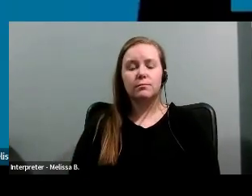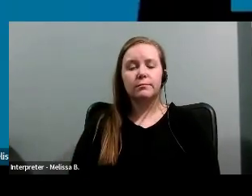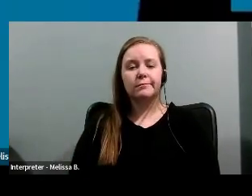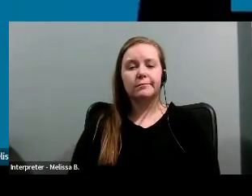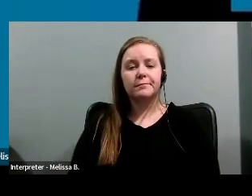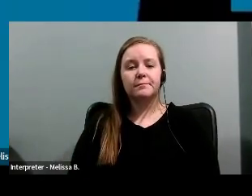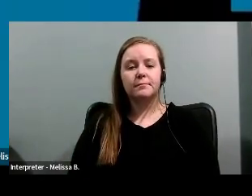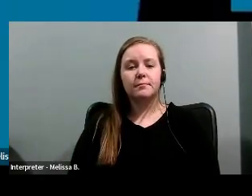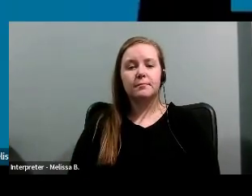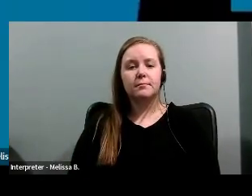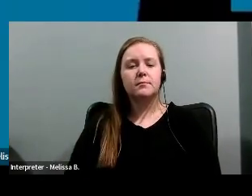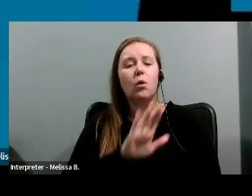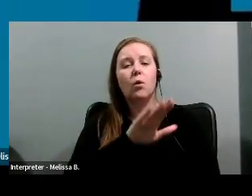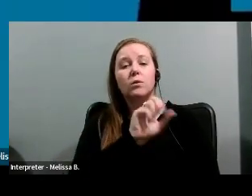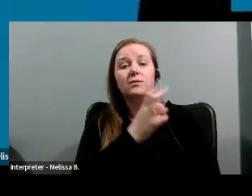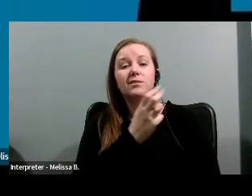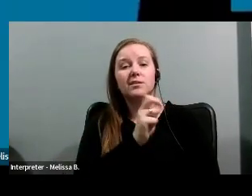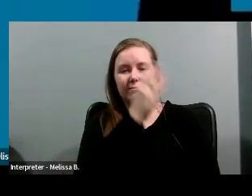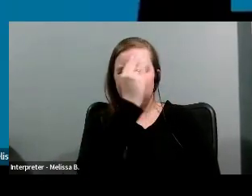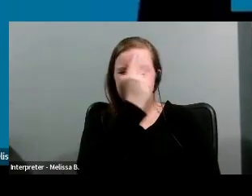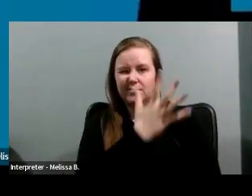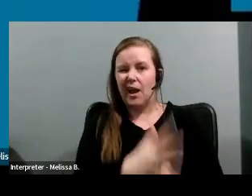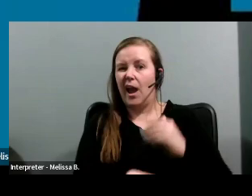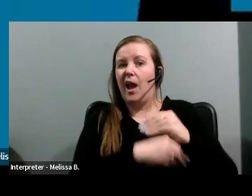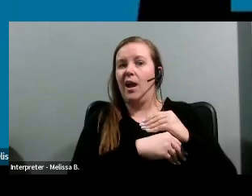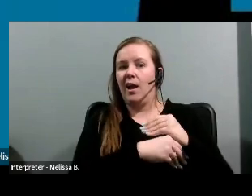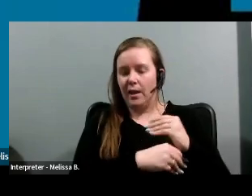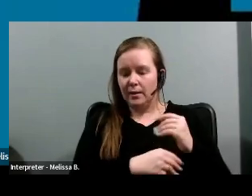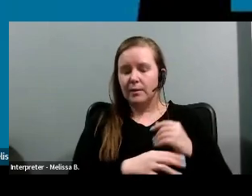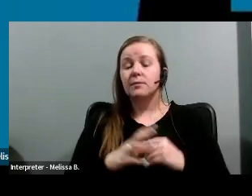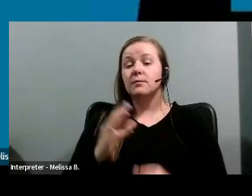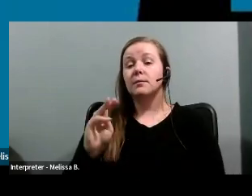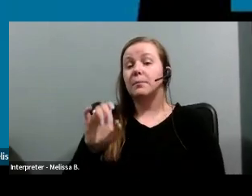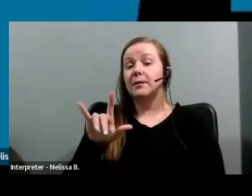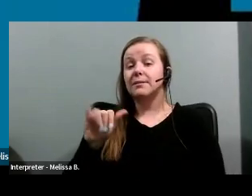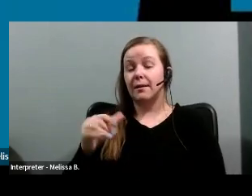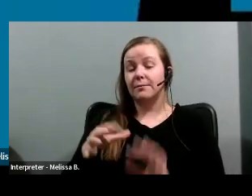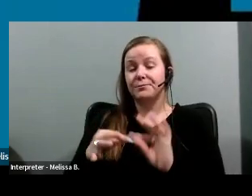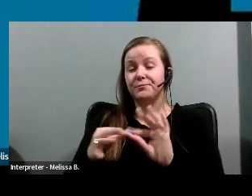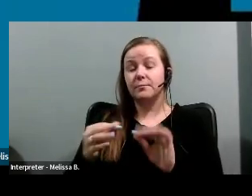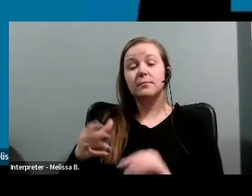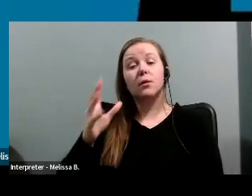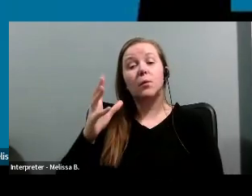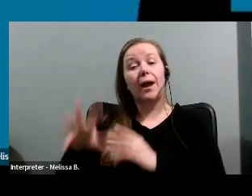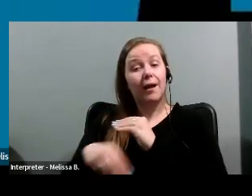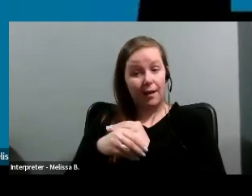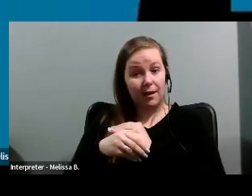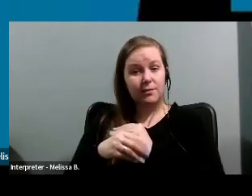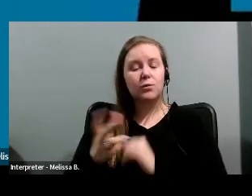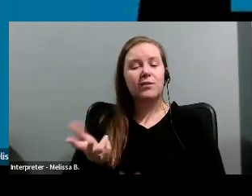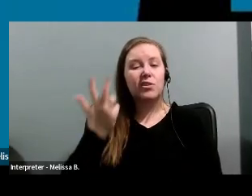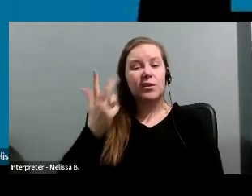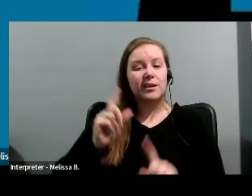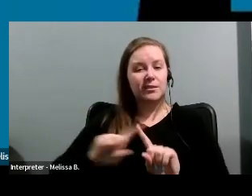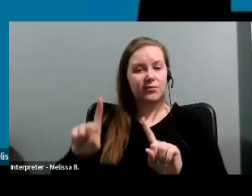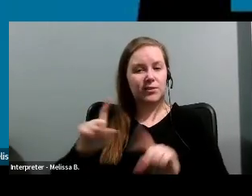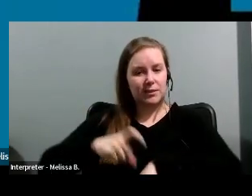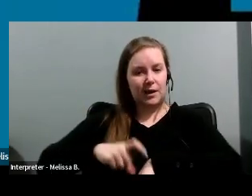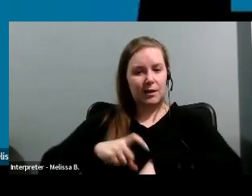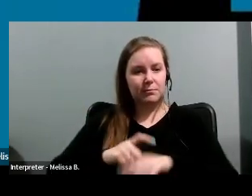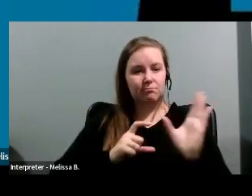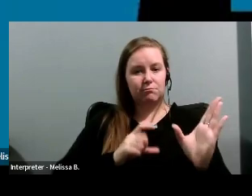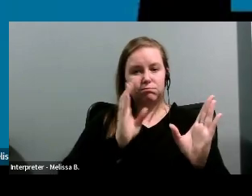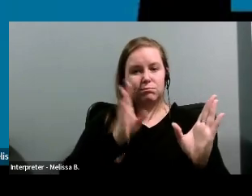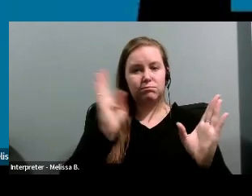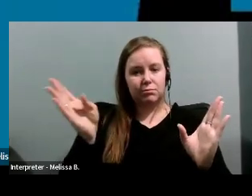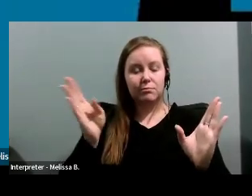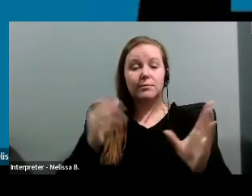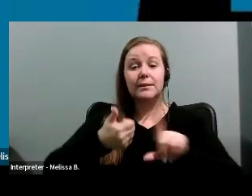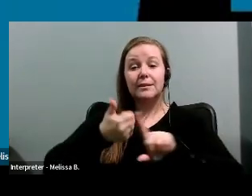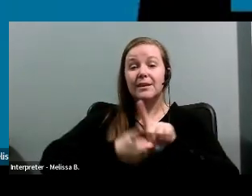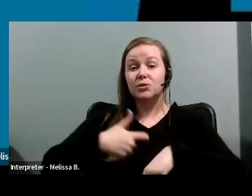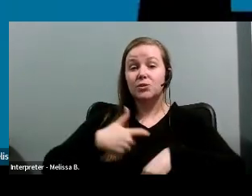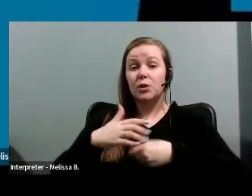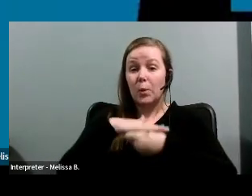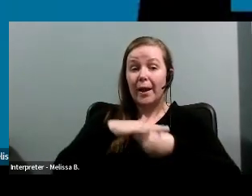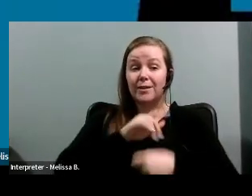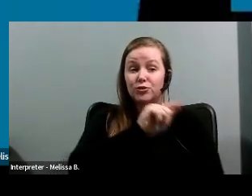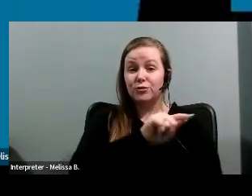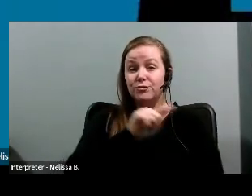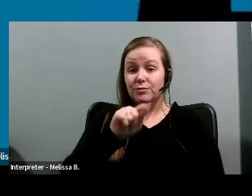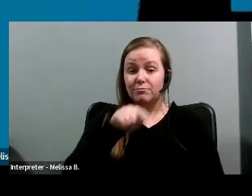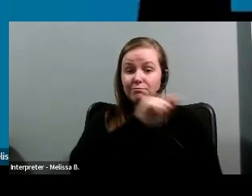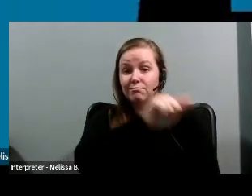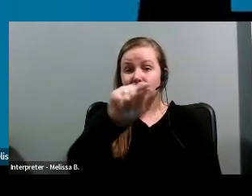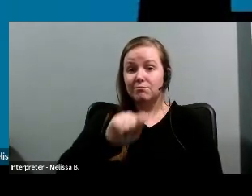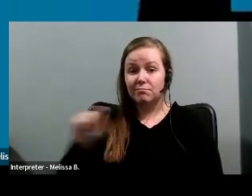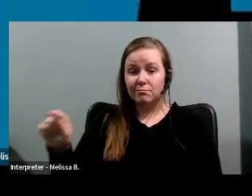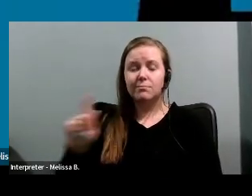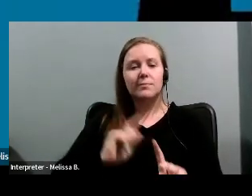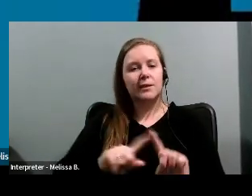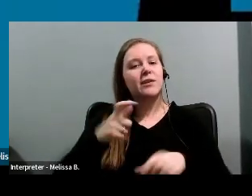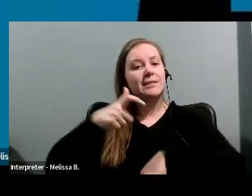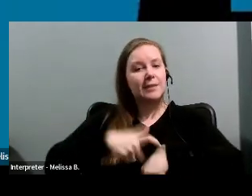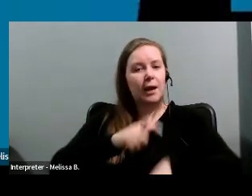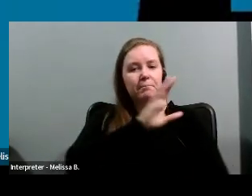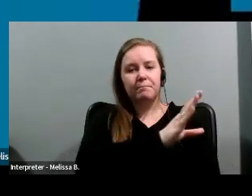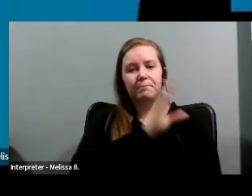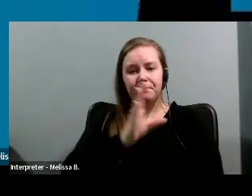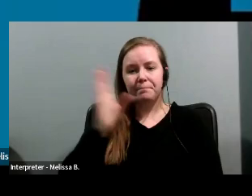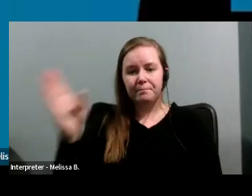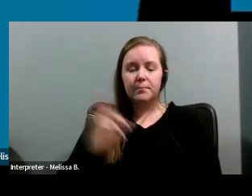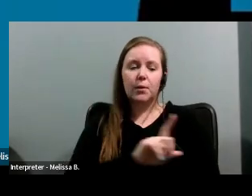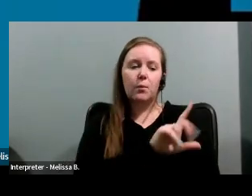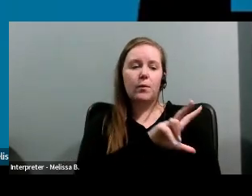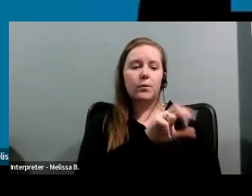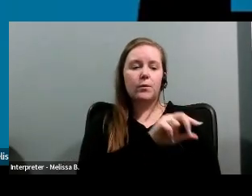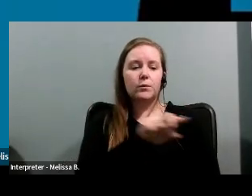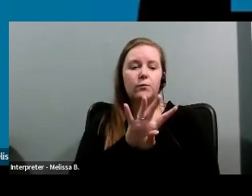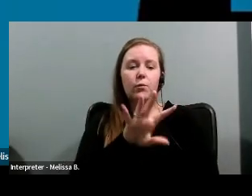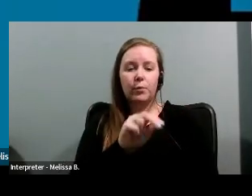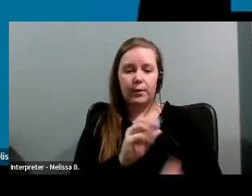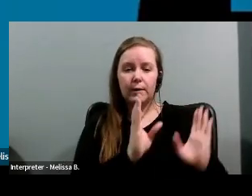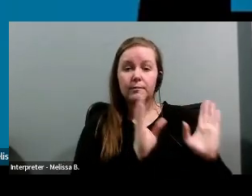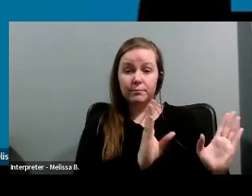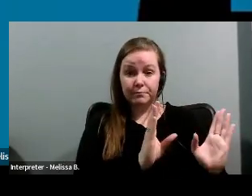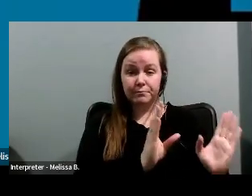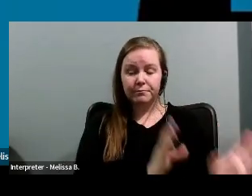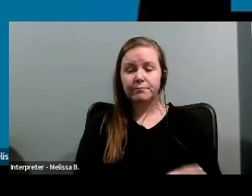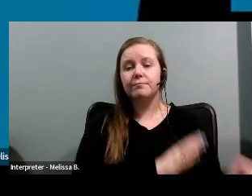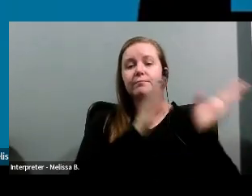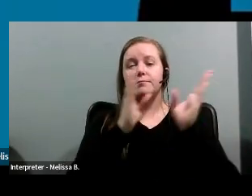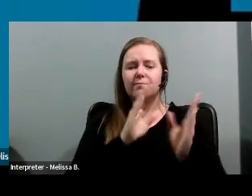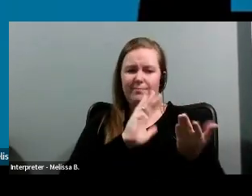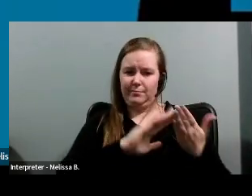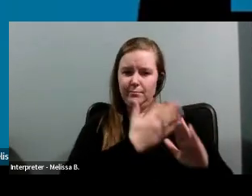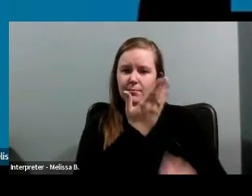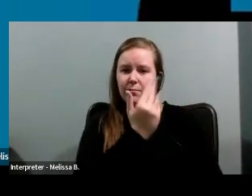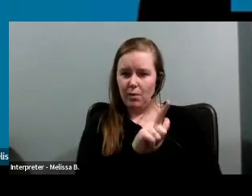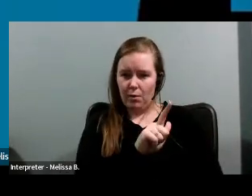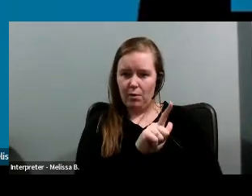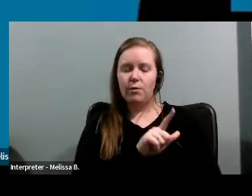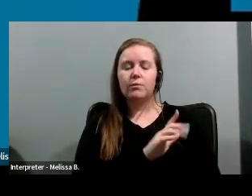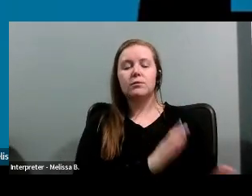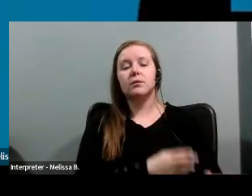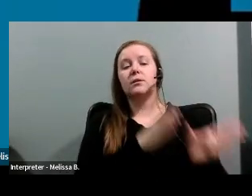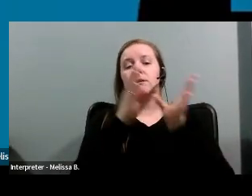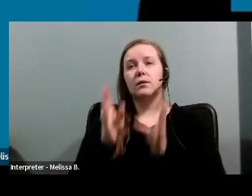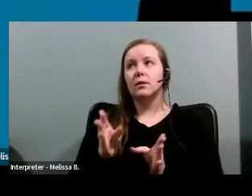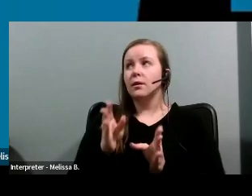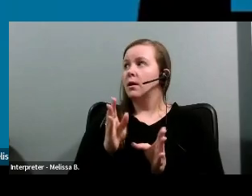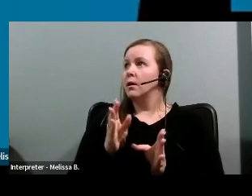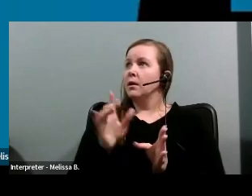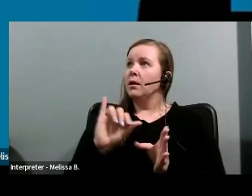Melissa Wong (she/her), SPT: I'll just add, also, that, for each of those, there's actually 3 different times, so you can pick the time. For each location, there's 3 different times. So there's, 1.30 to 4.30, at City Hall. There's also,